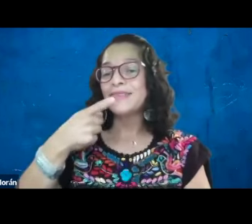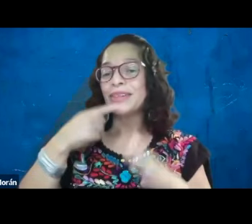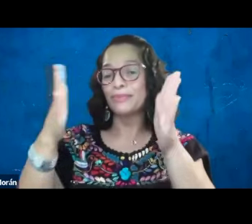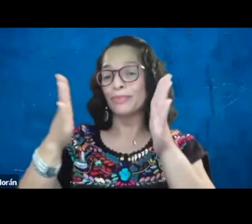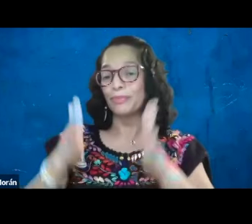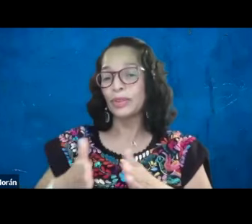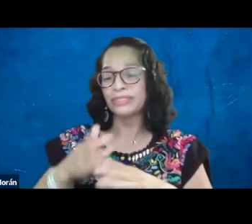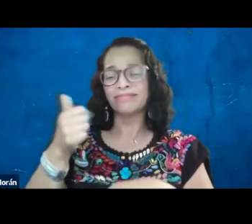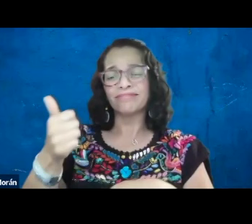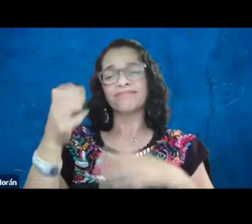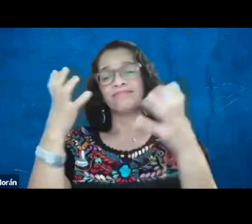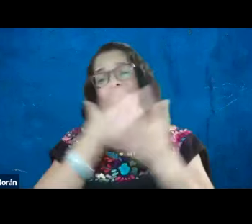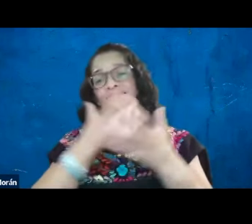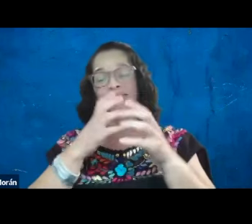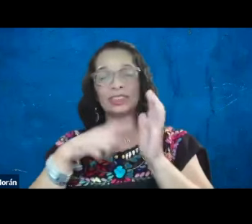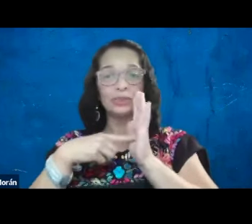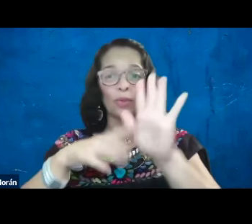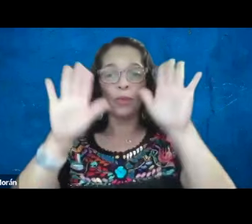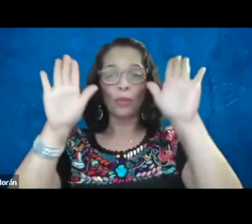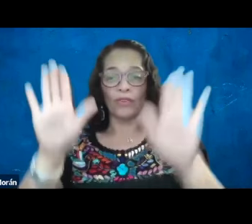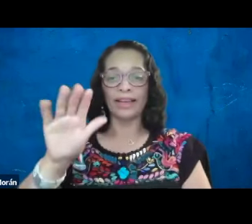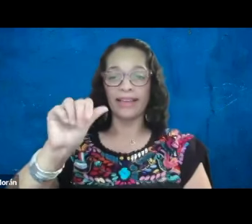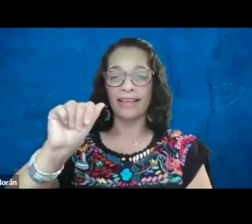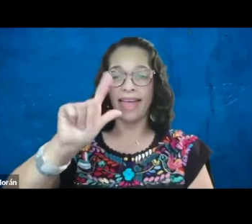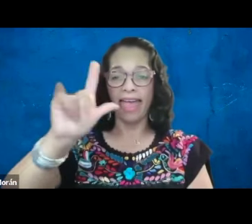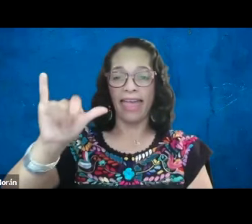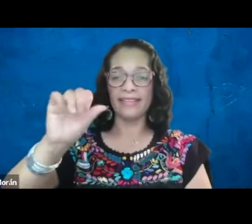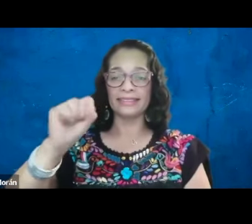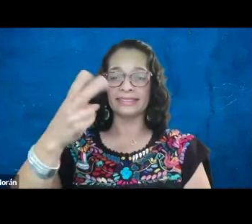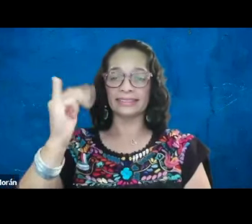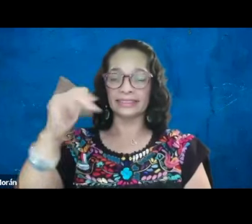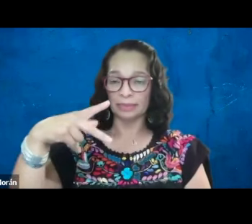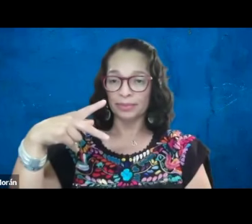And that is run by a hearing person who has shown